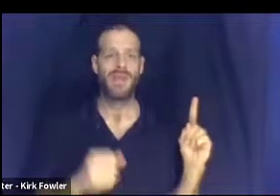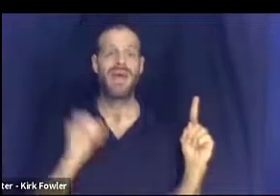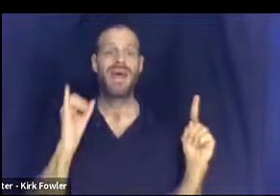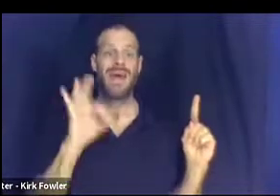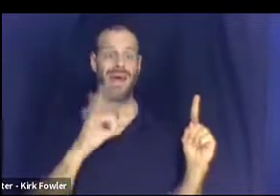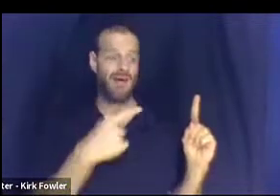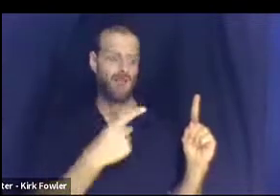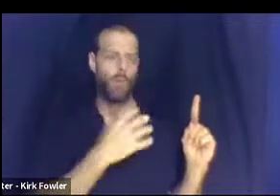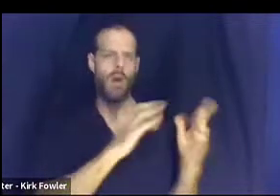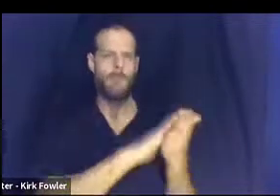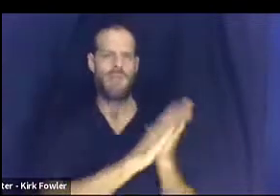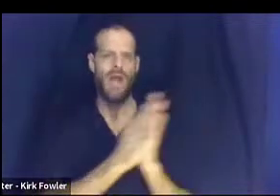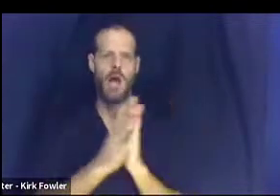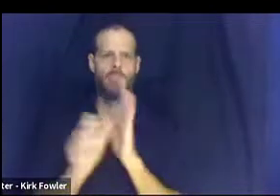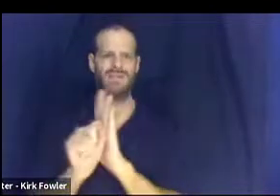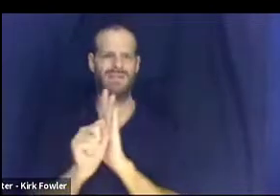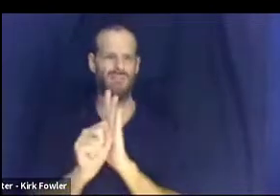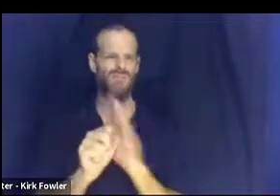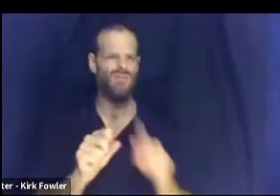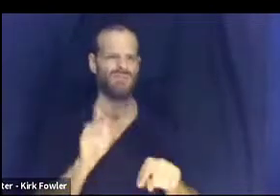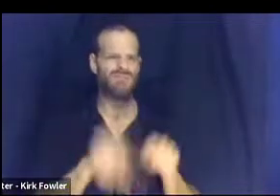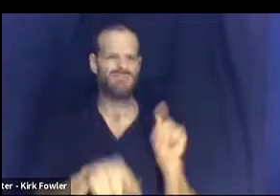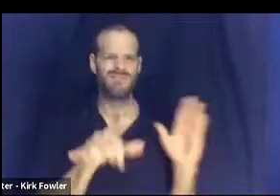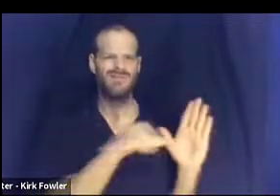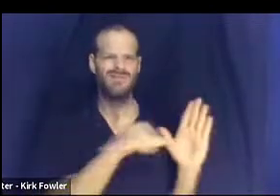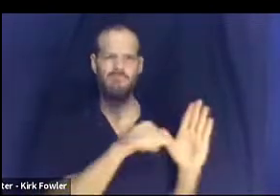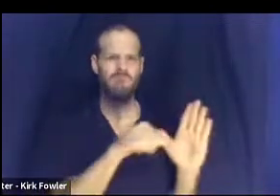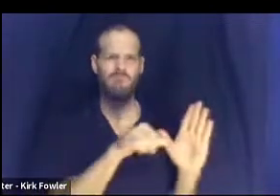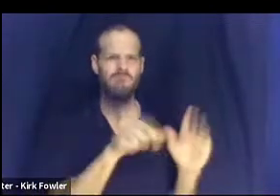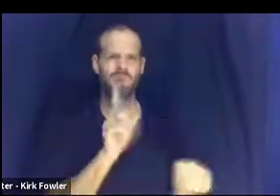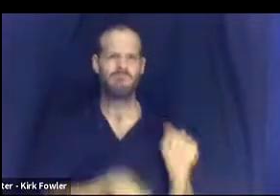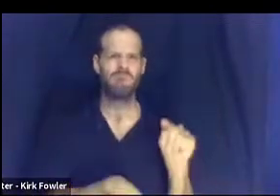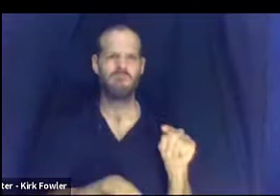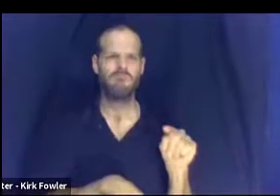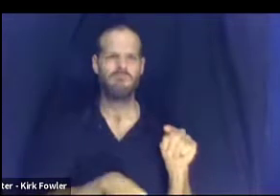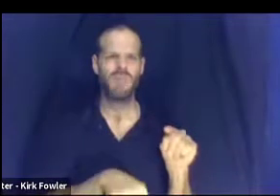it cannot be the same one that I'm using. That's object communication